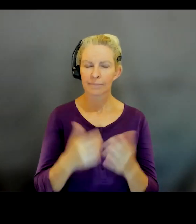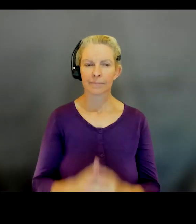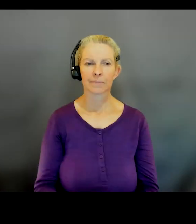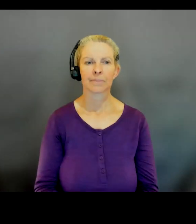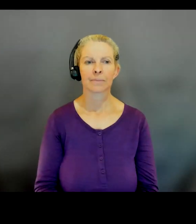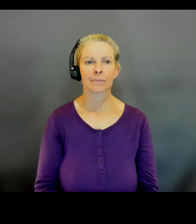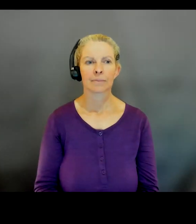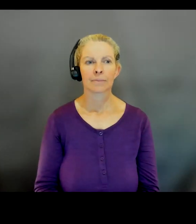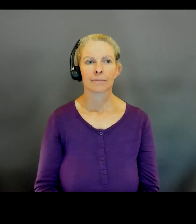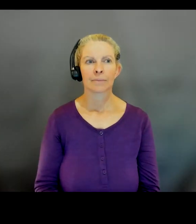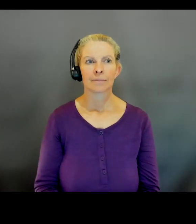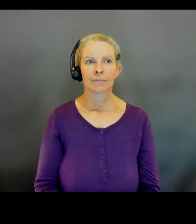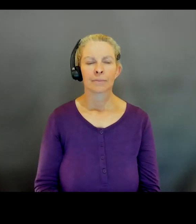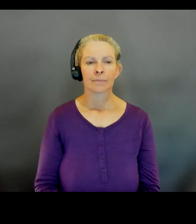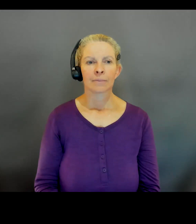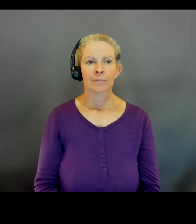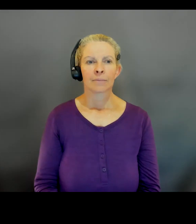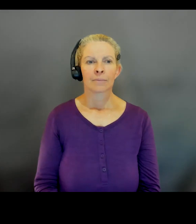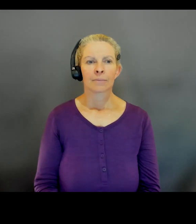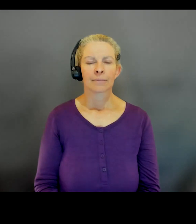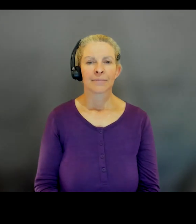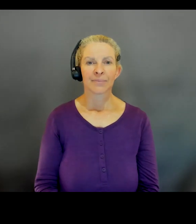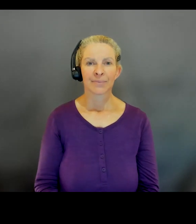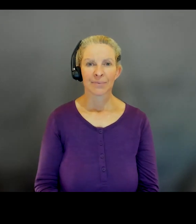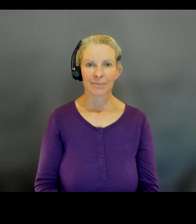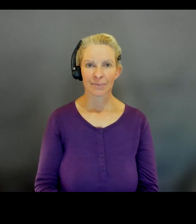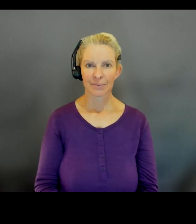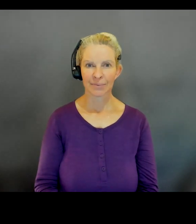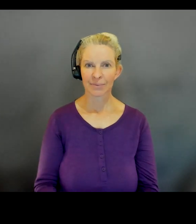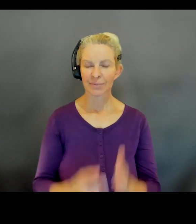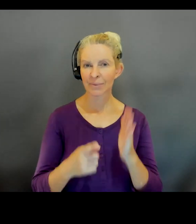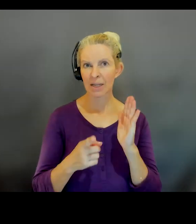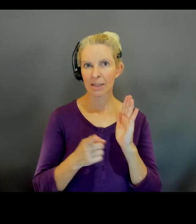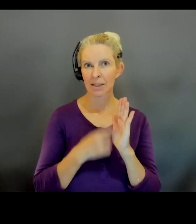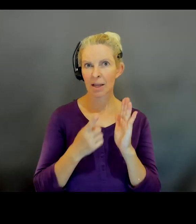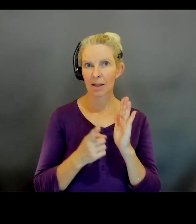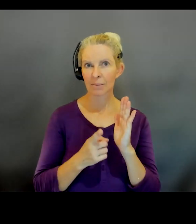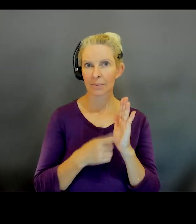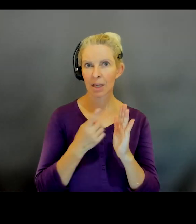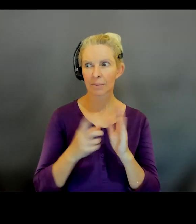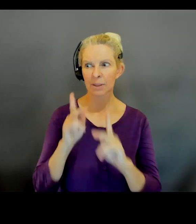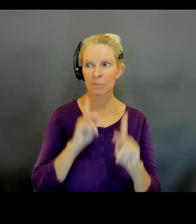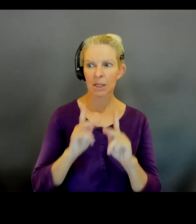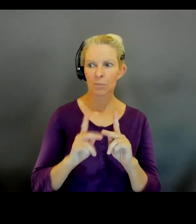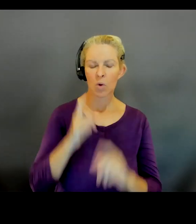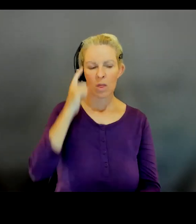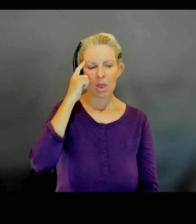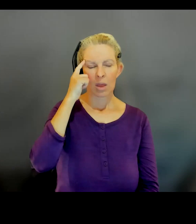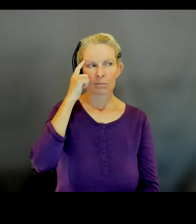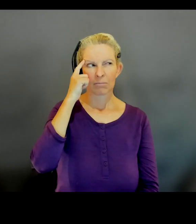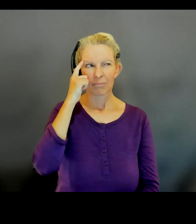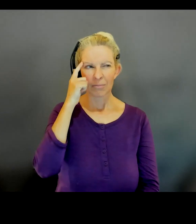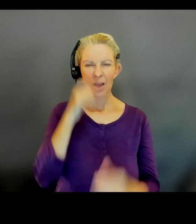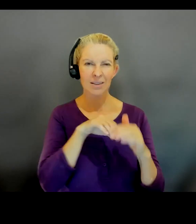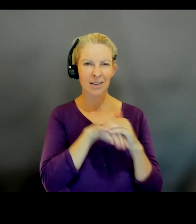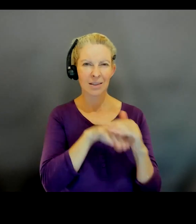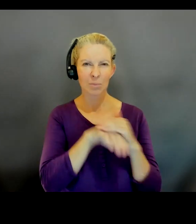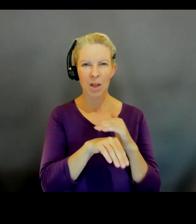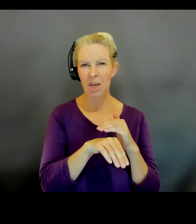will try to take a shortcut when it comes to accessibility, and they will use an overlay.